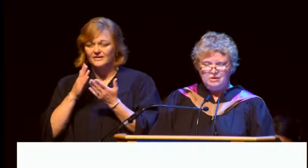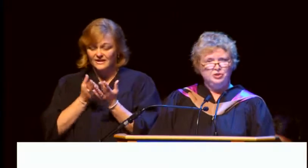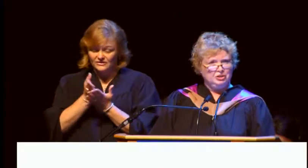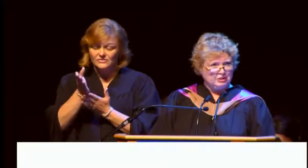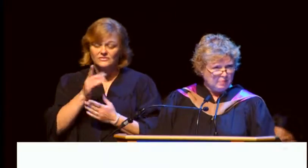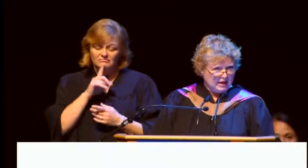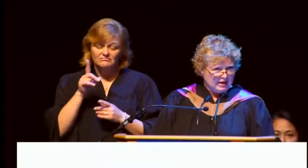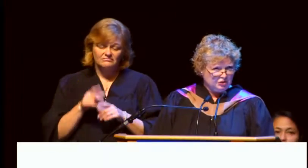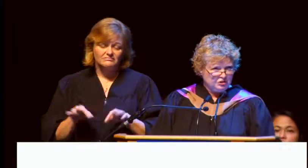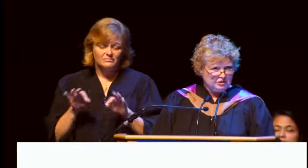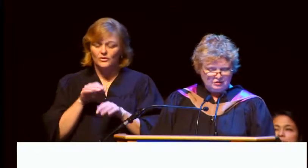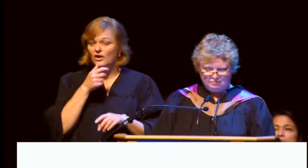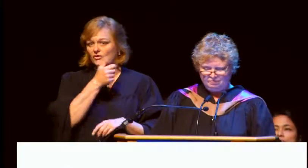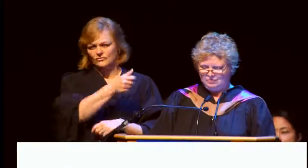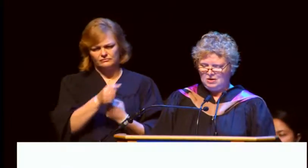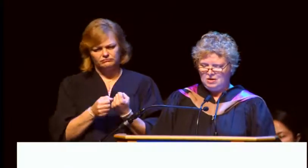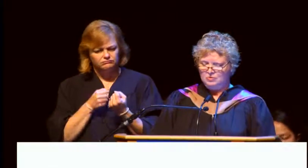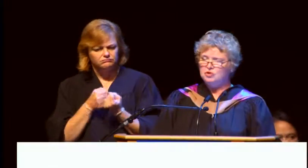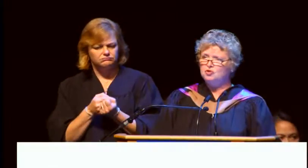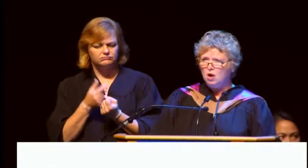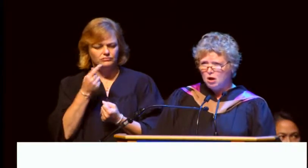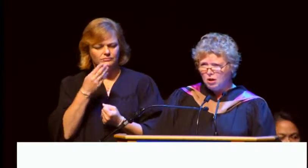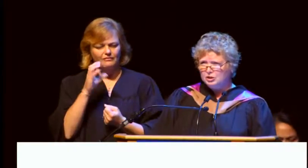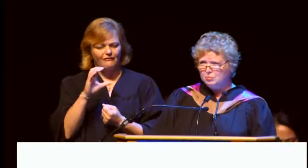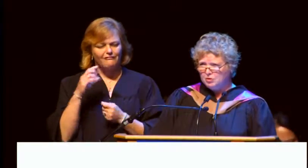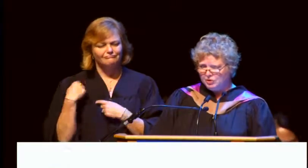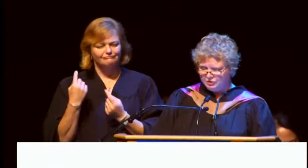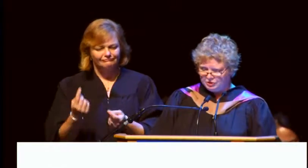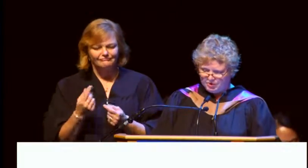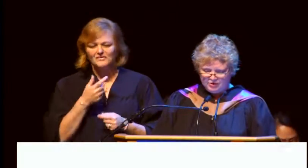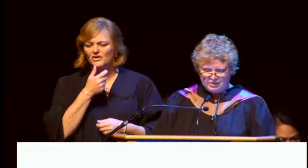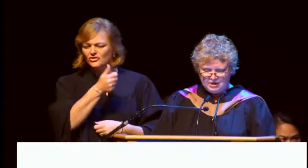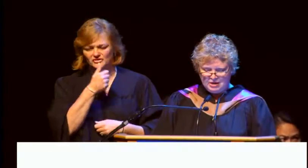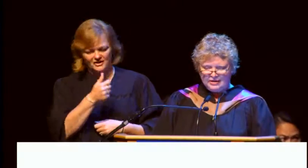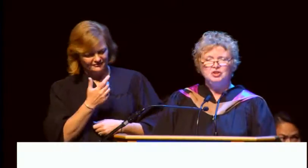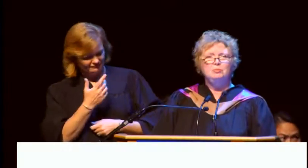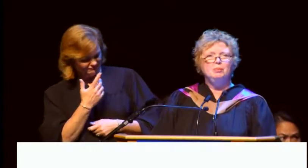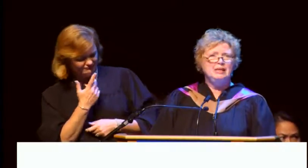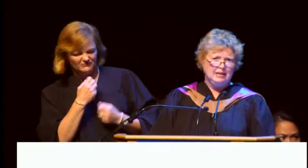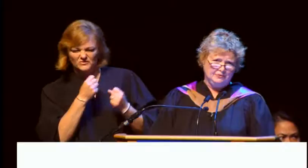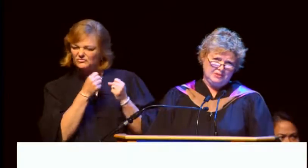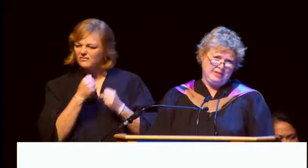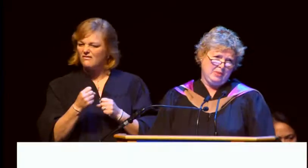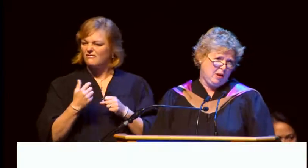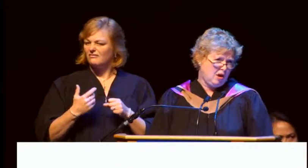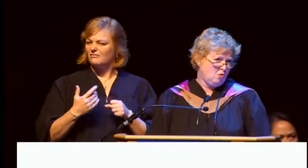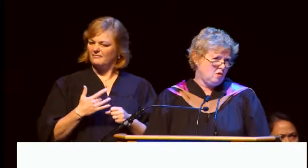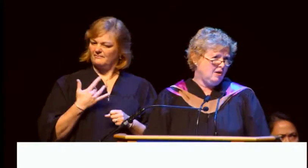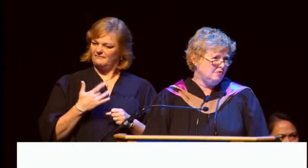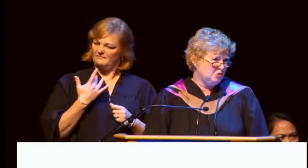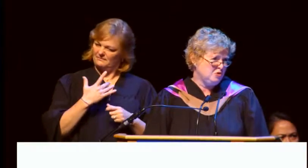SHE IS PASSIONATE WITH A STRONG ENTREPRENEURIAL SPIRIT AND SHE BELIEVES IN THE POWER OF LEARNING.